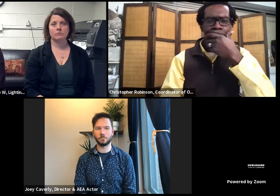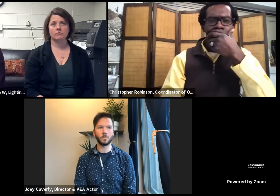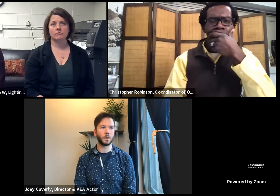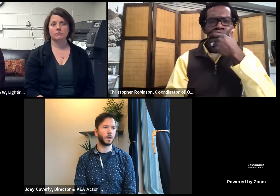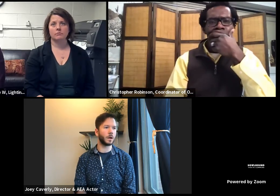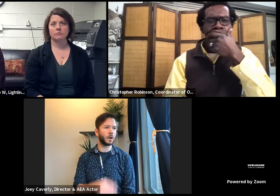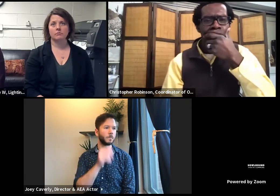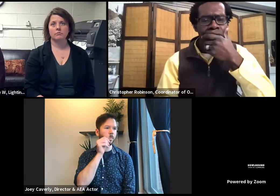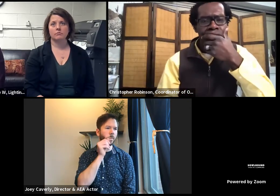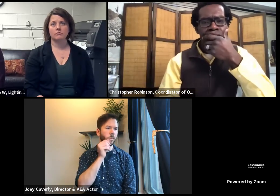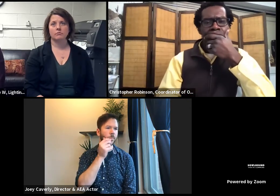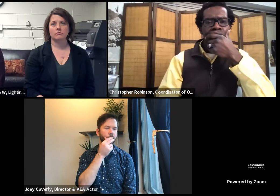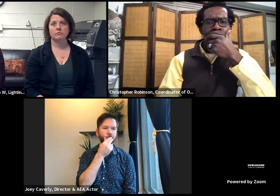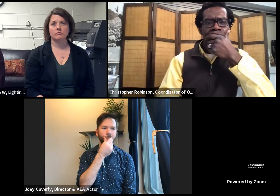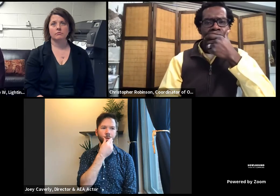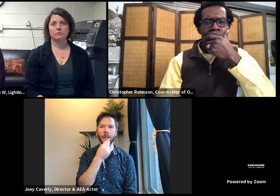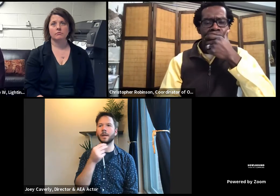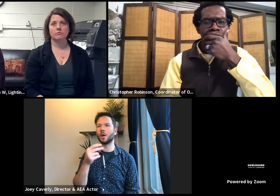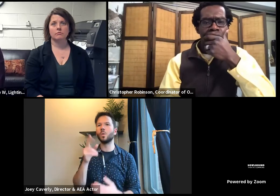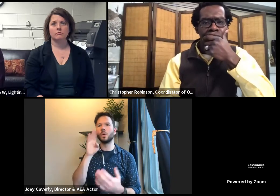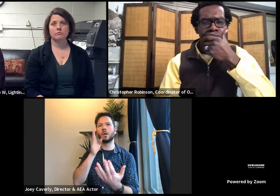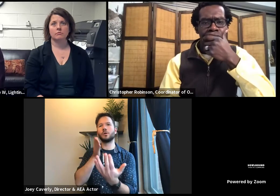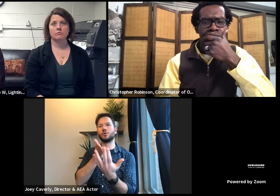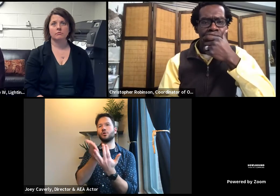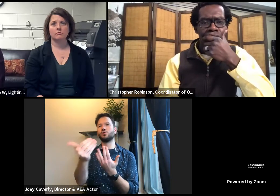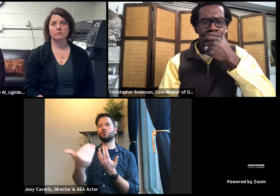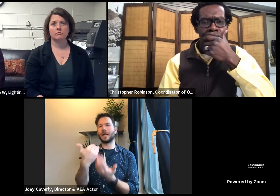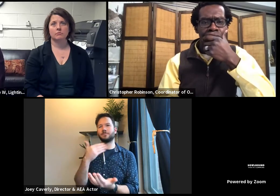how you can communicate and have access to that interpreter.